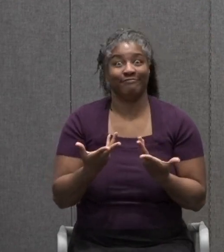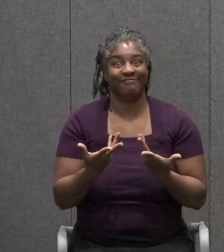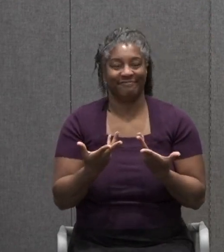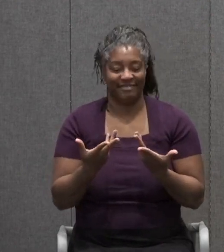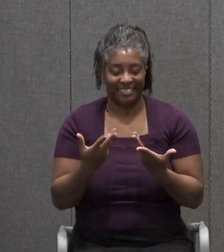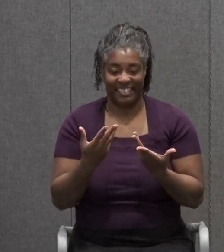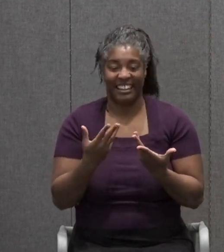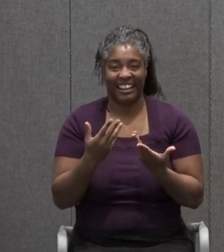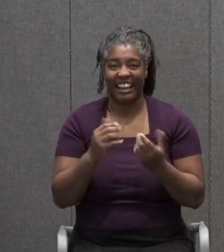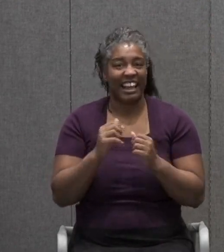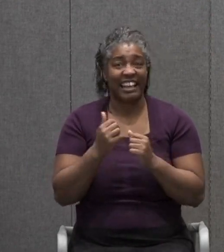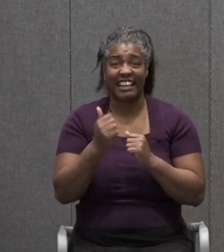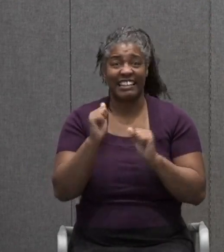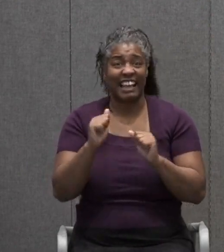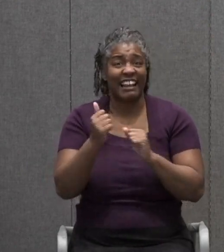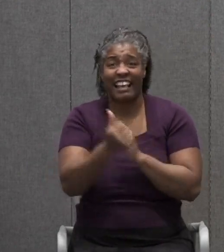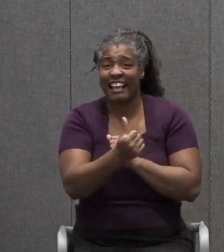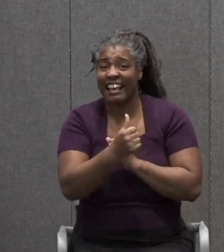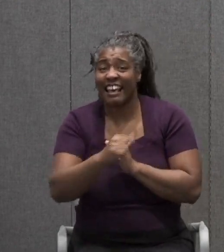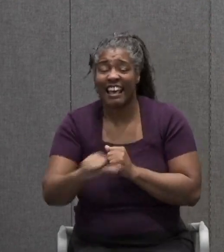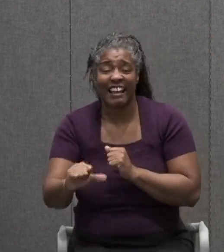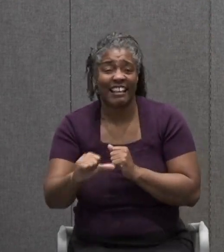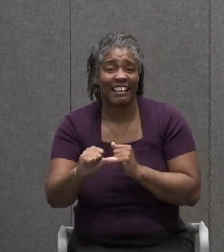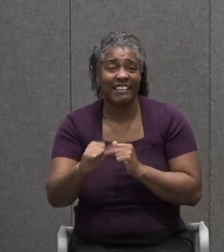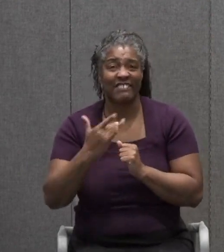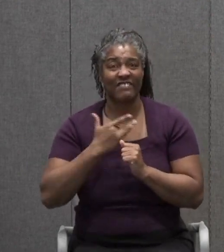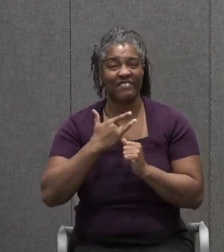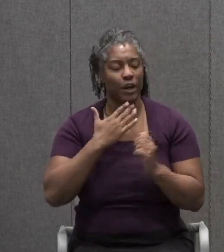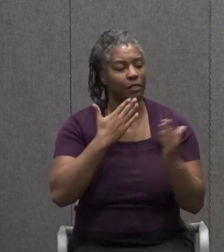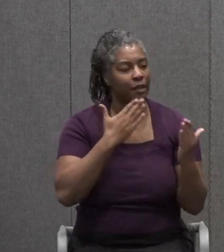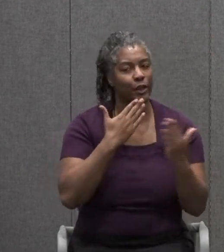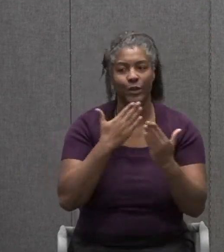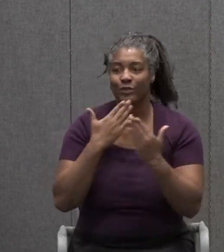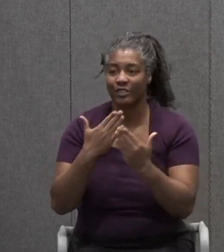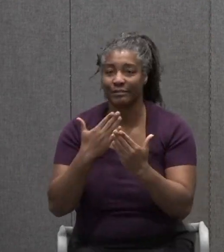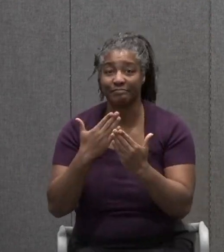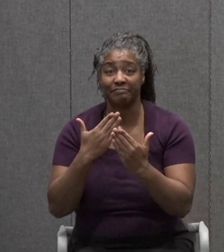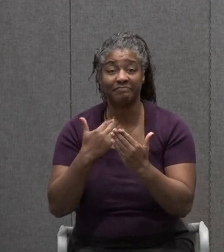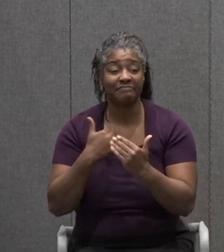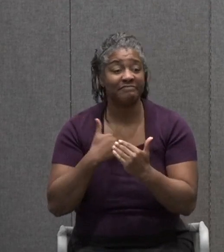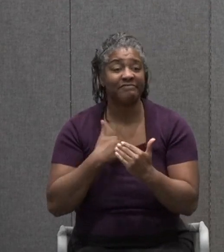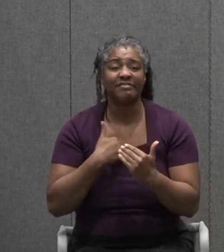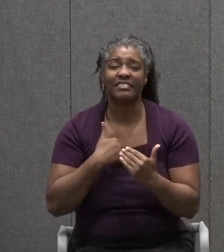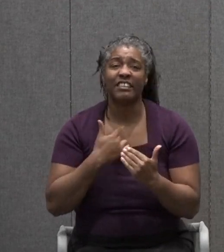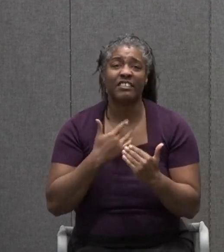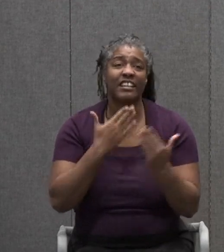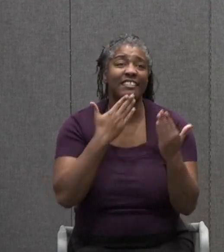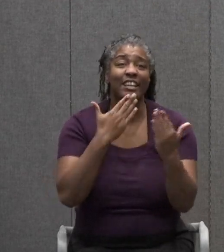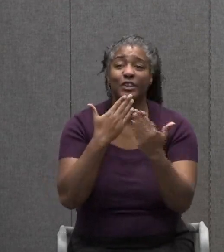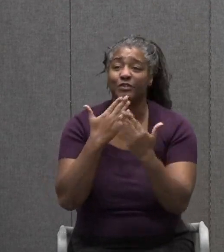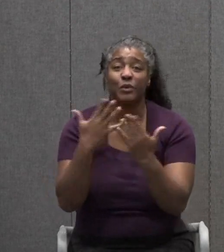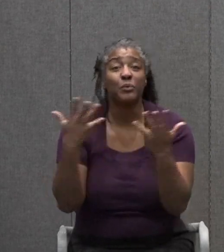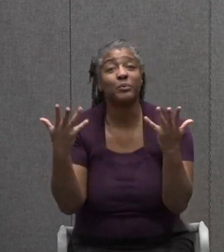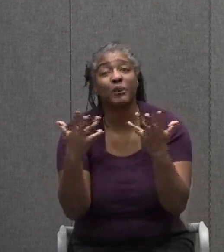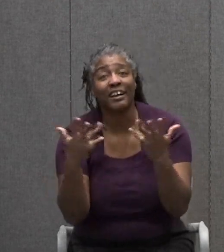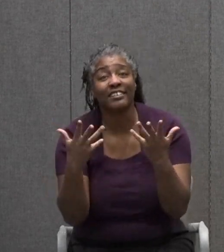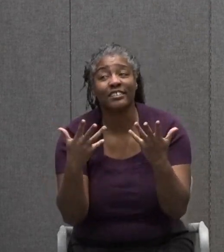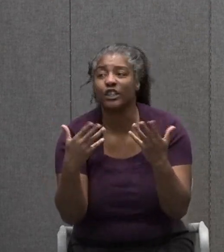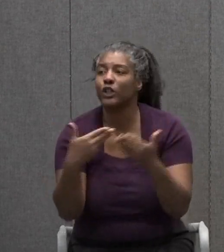I'm thankful for each and every one of you. You make me happy and you bring joy to my life.